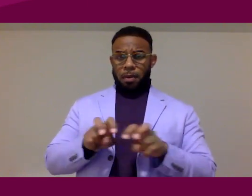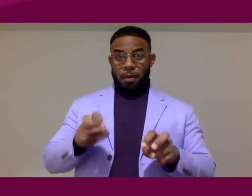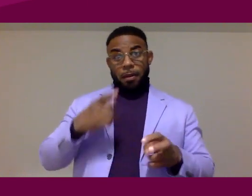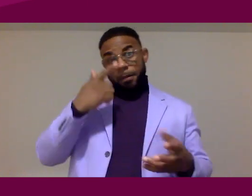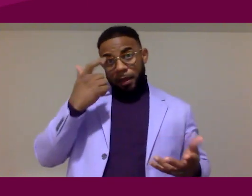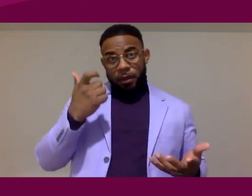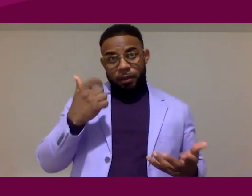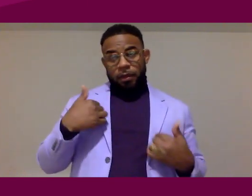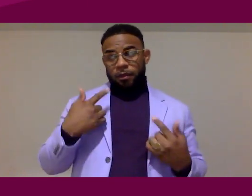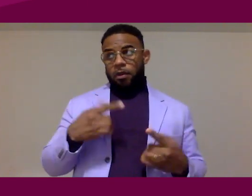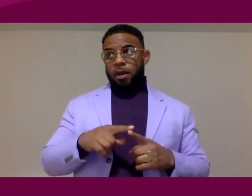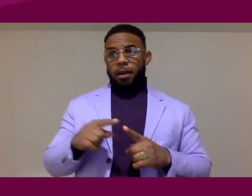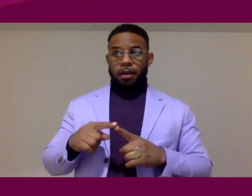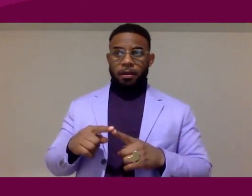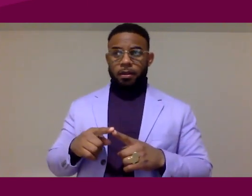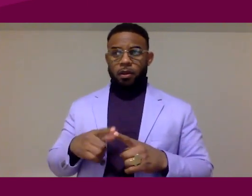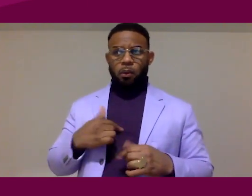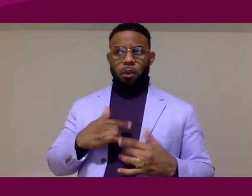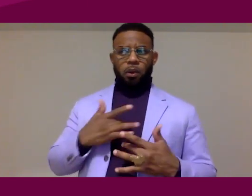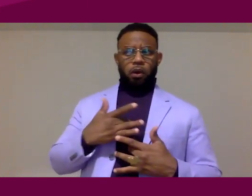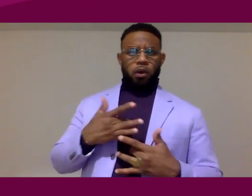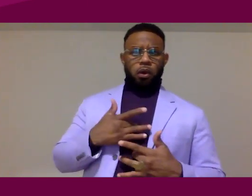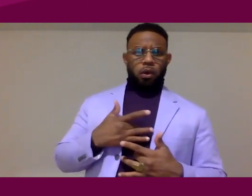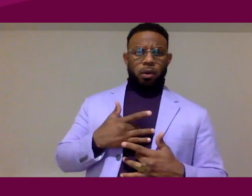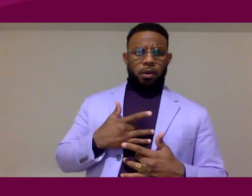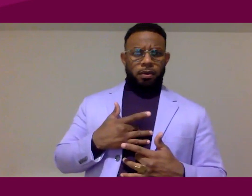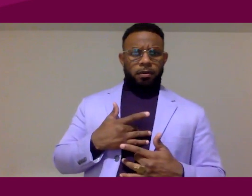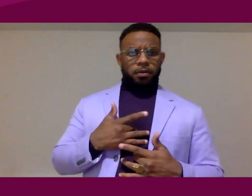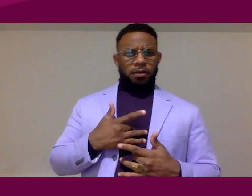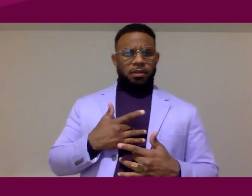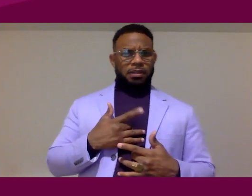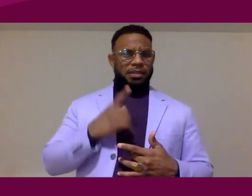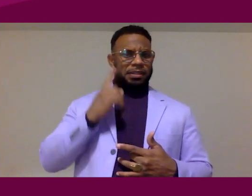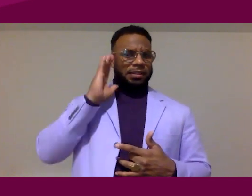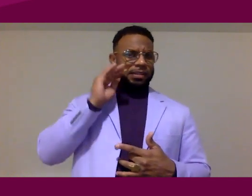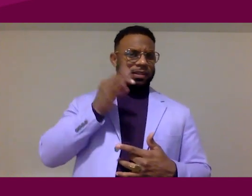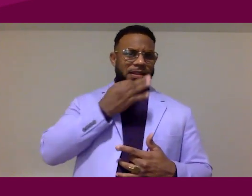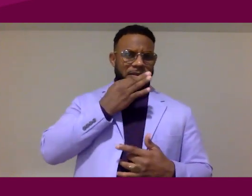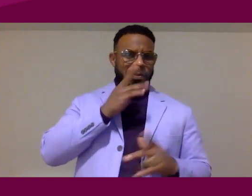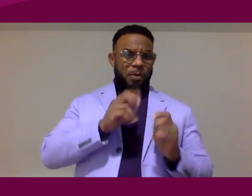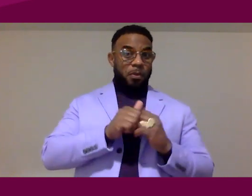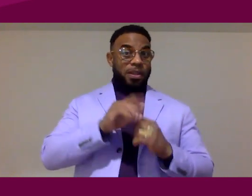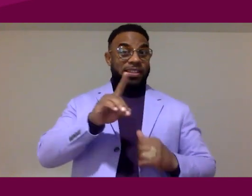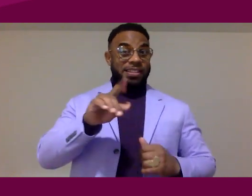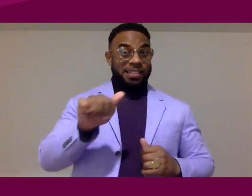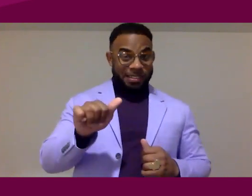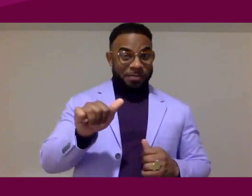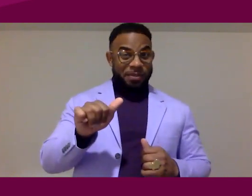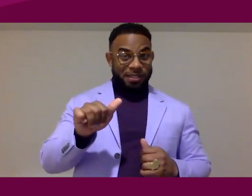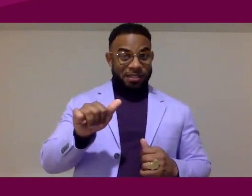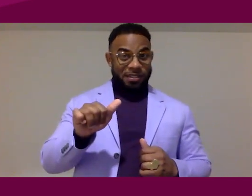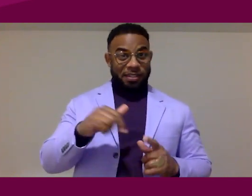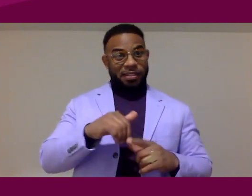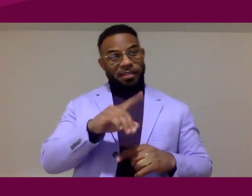Because as far as we were concerned, the experts were people with disabilities and disability